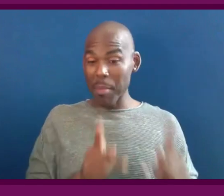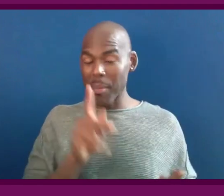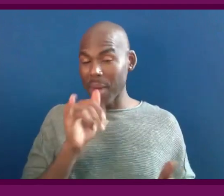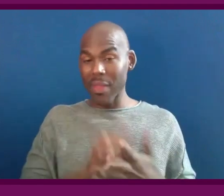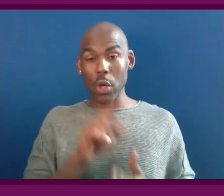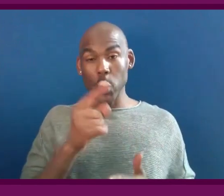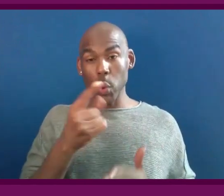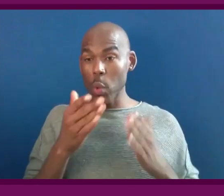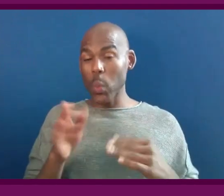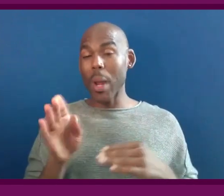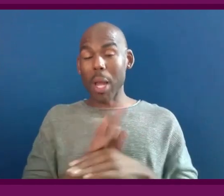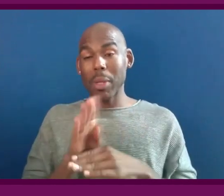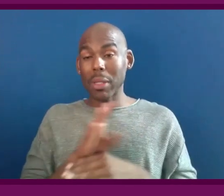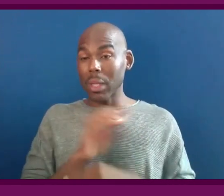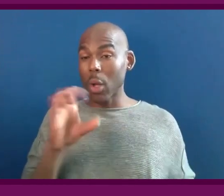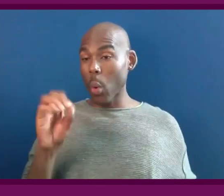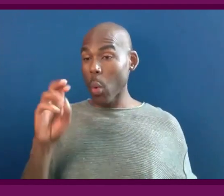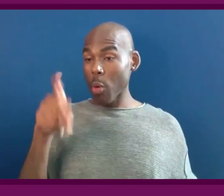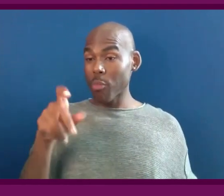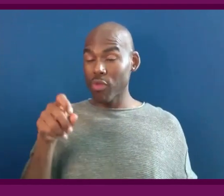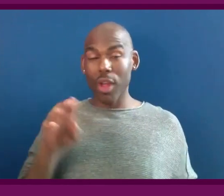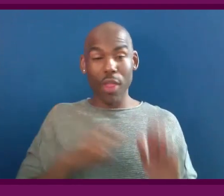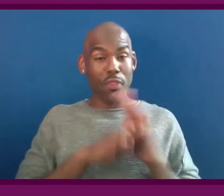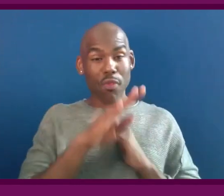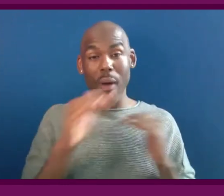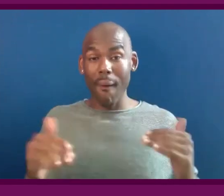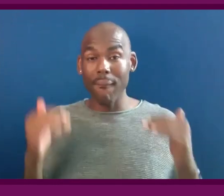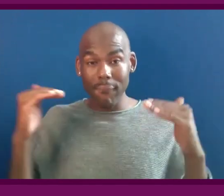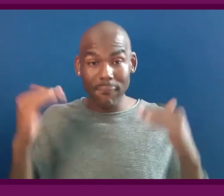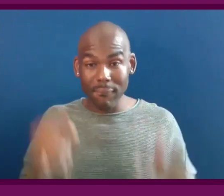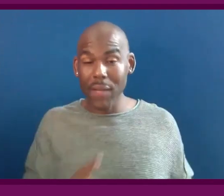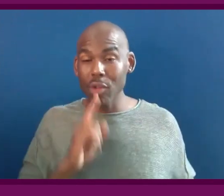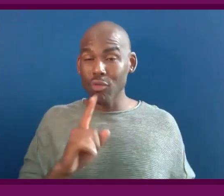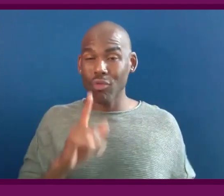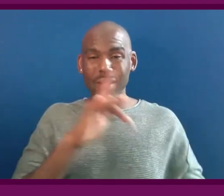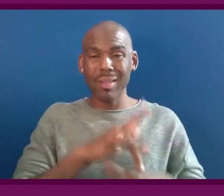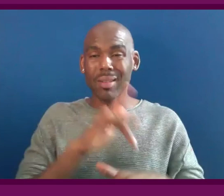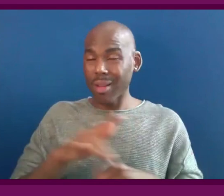That's the only way that businesses and corporations can thrive and really reach the entire market